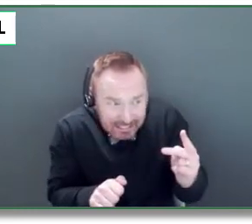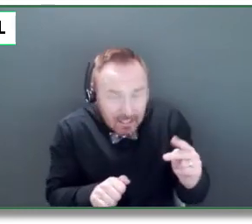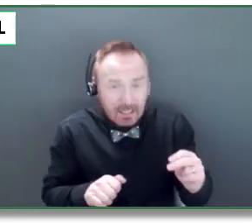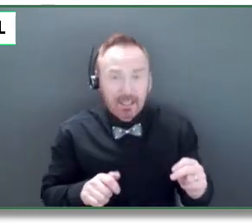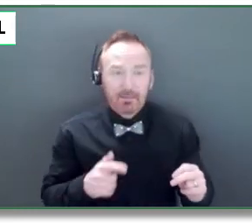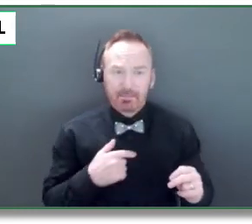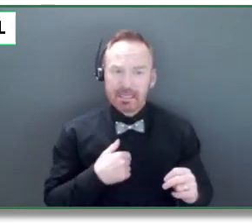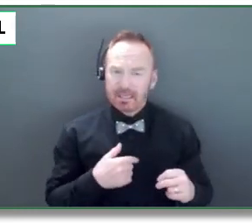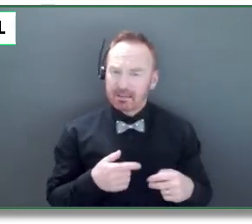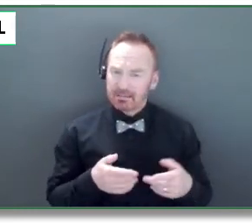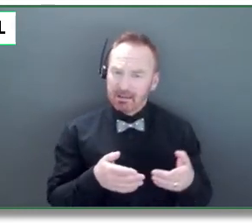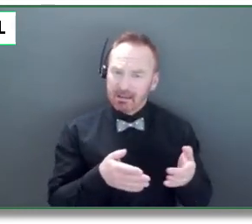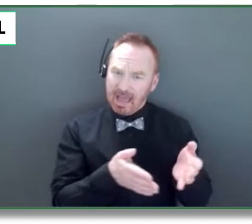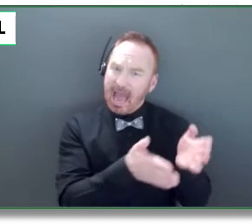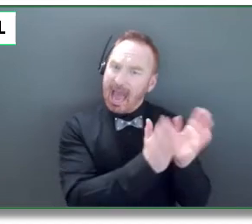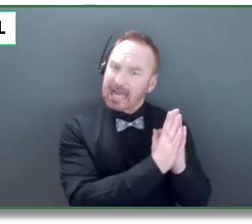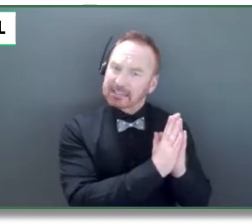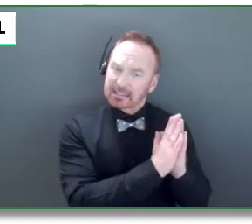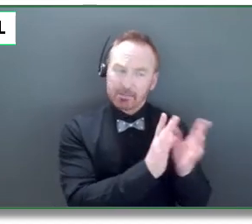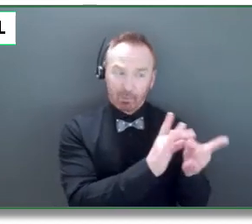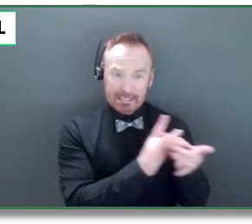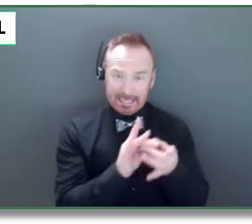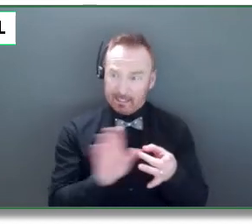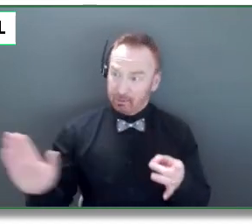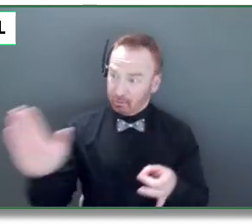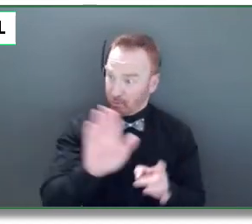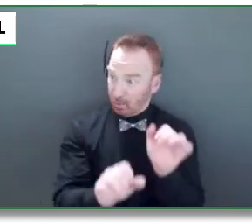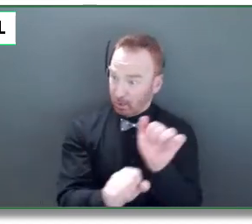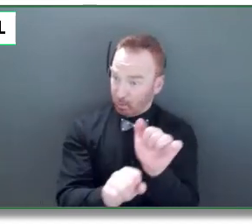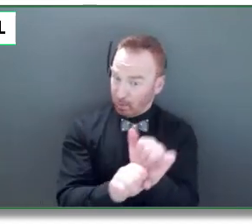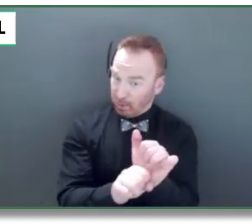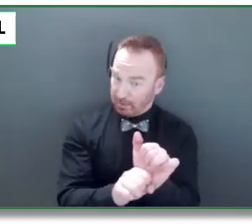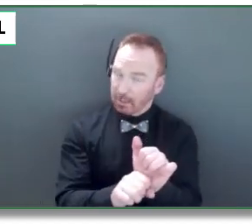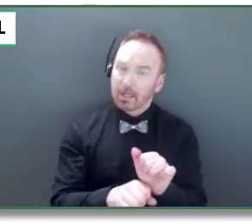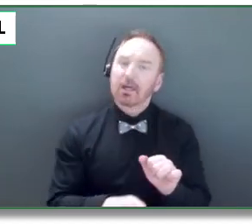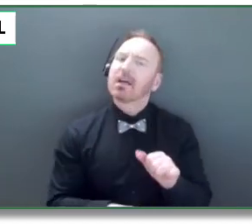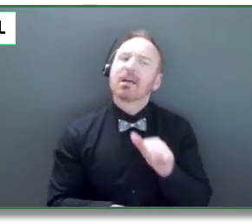curious about what you can do then it's you it's justified to ask